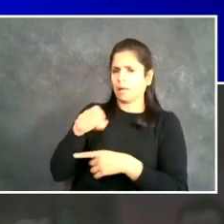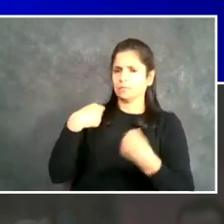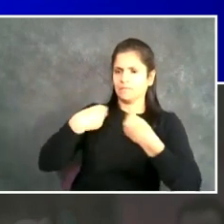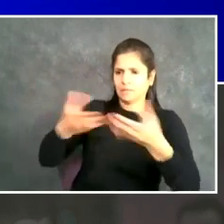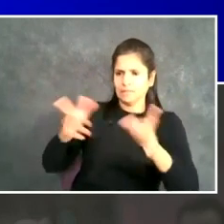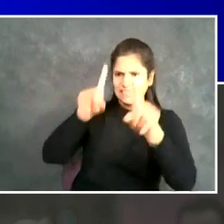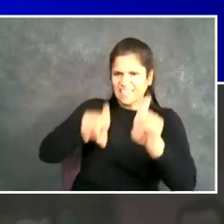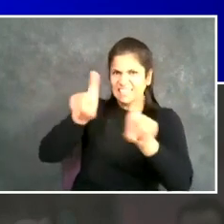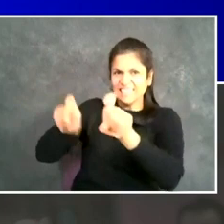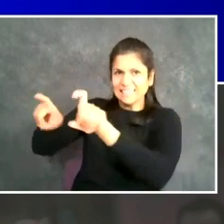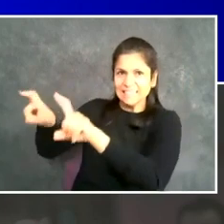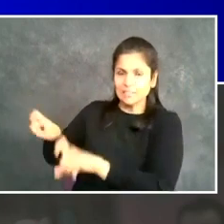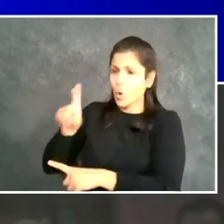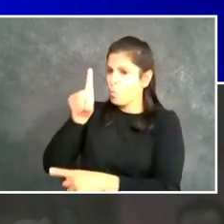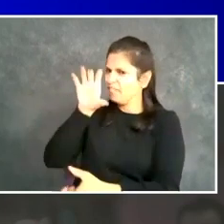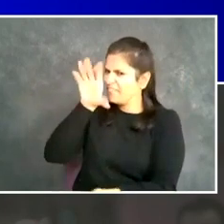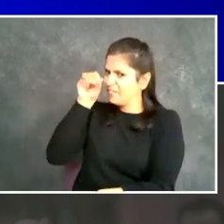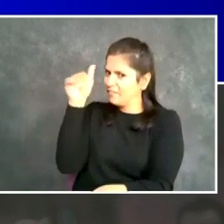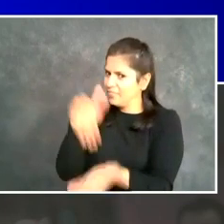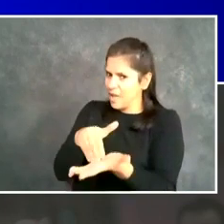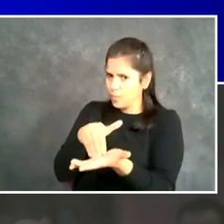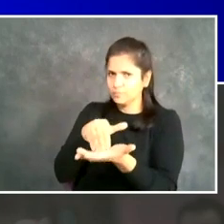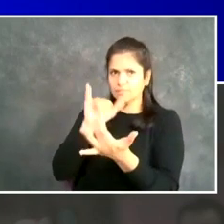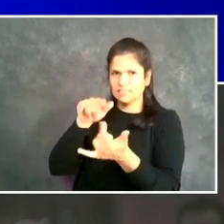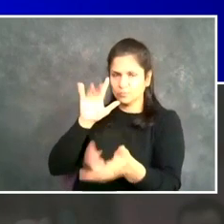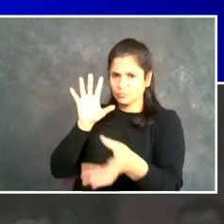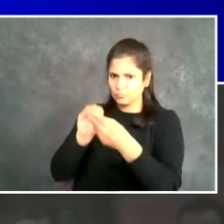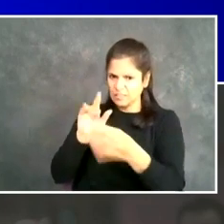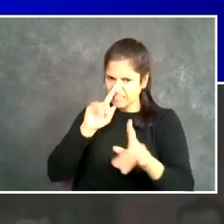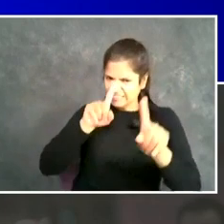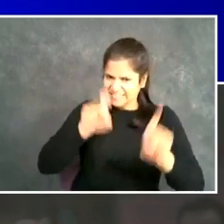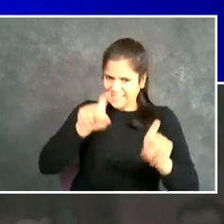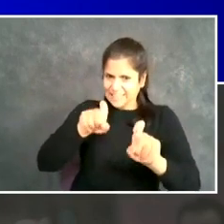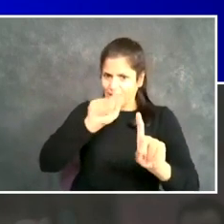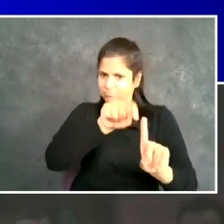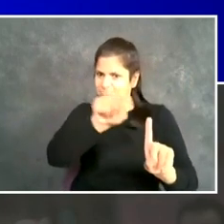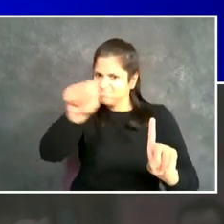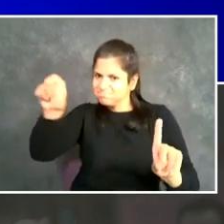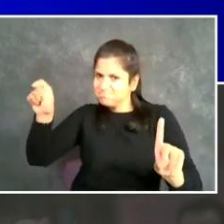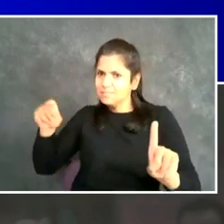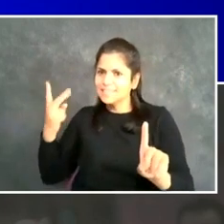HELPING US TAKE THE NEXT STEP